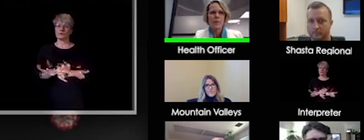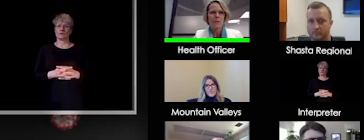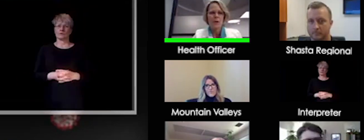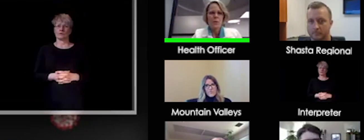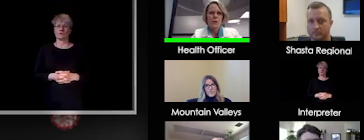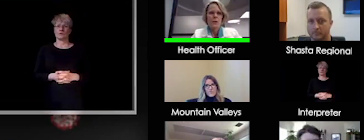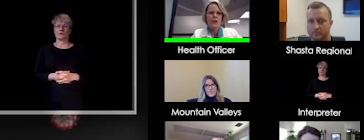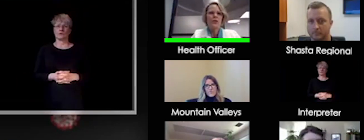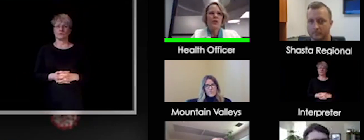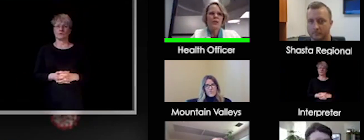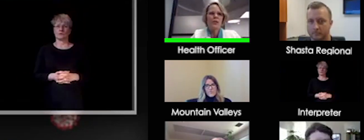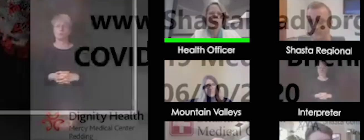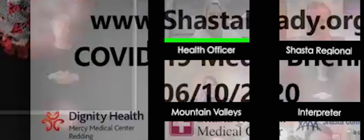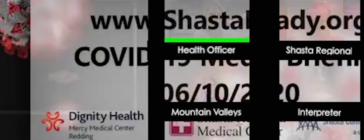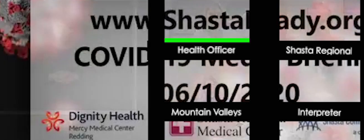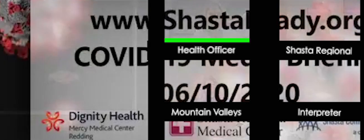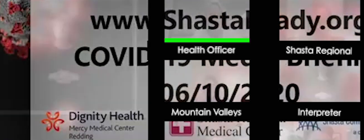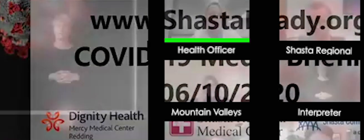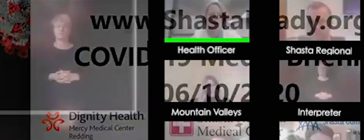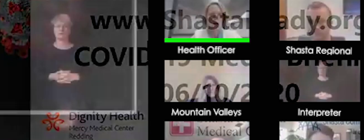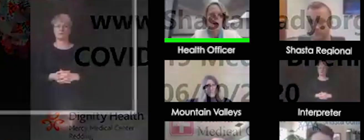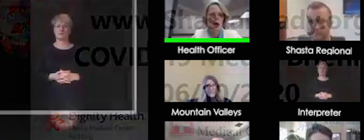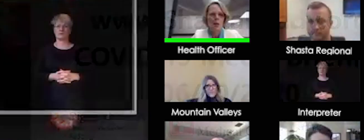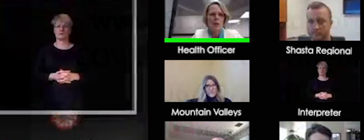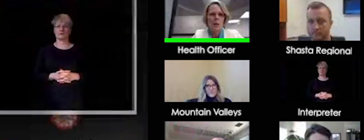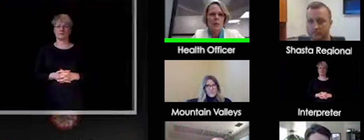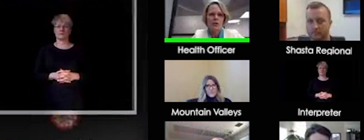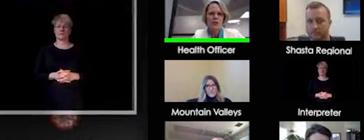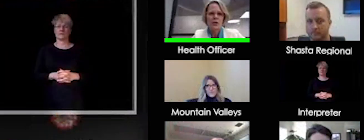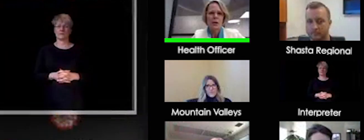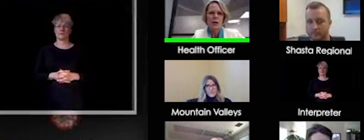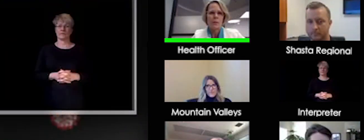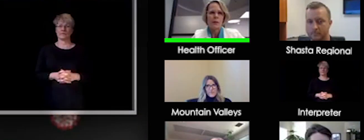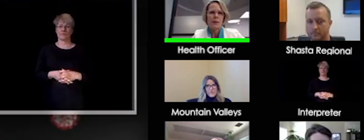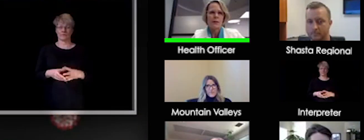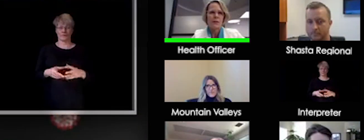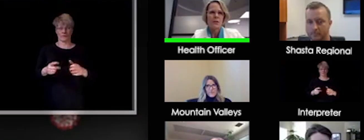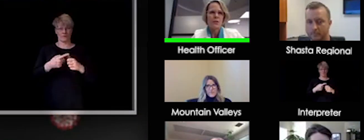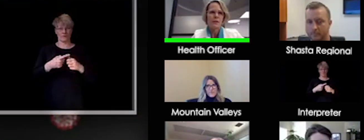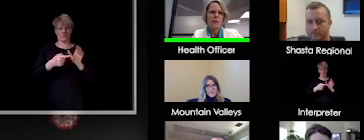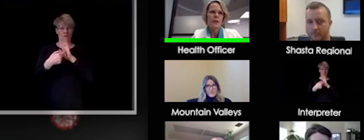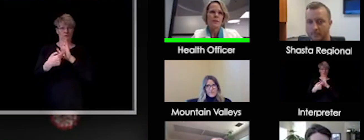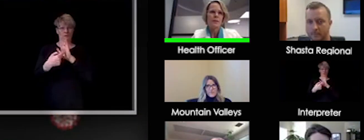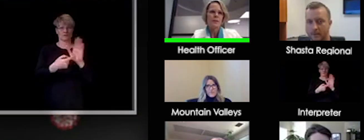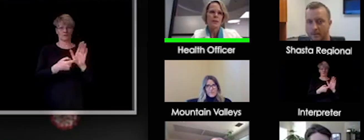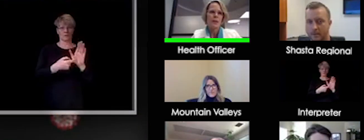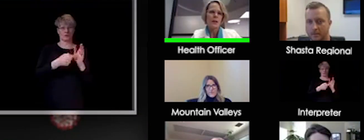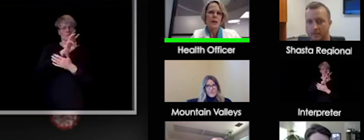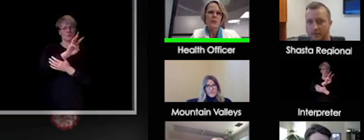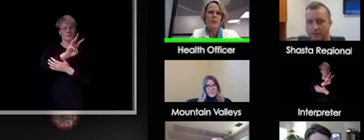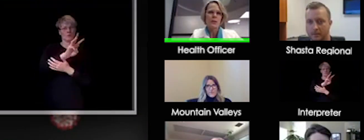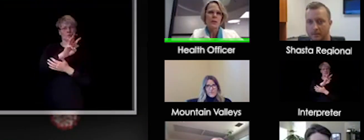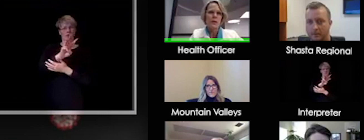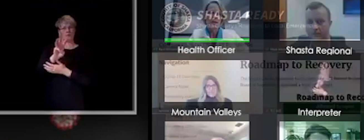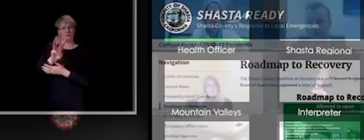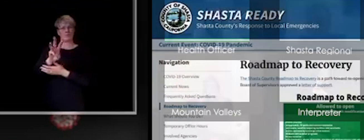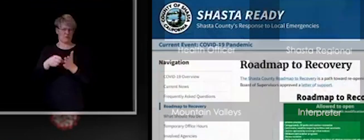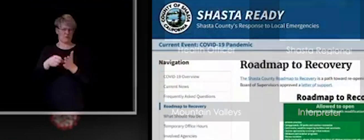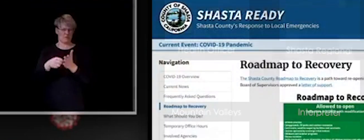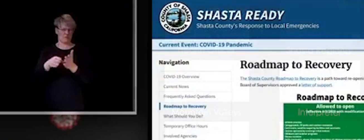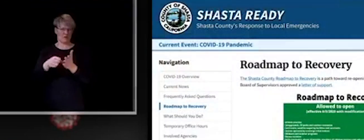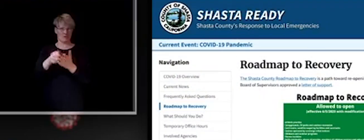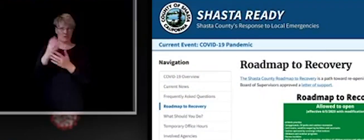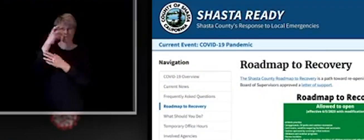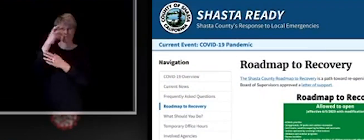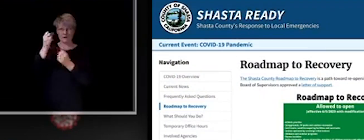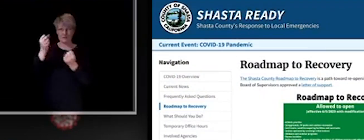to show the webpage, because there are so many new guidances that came out last Friday.